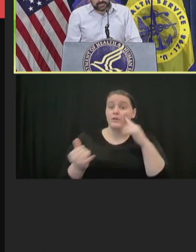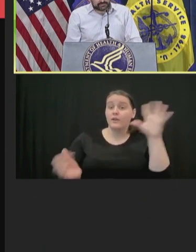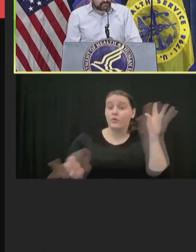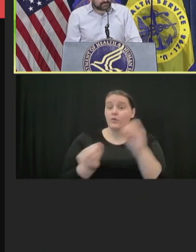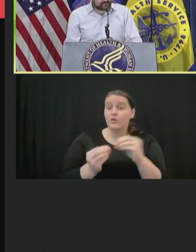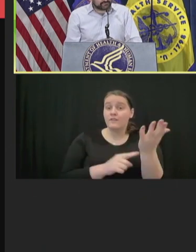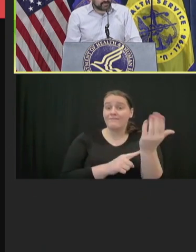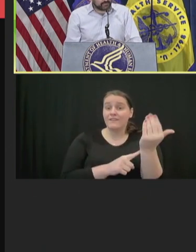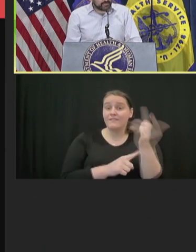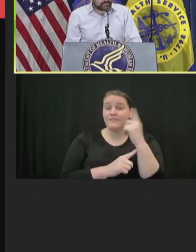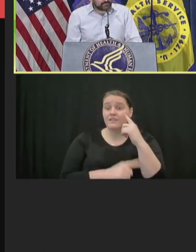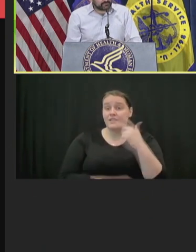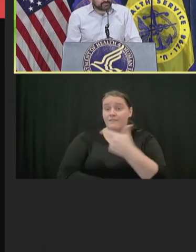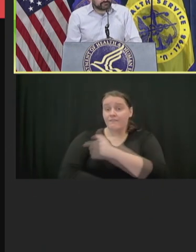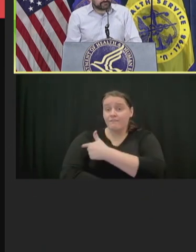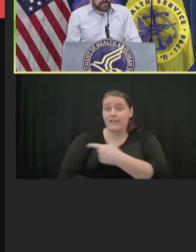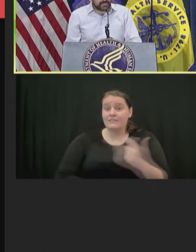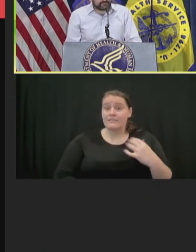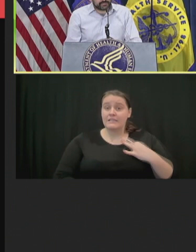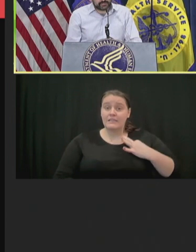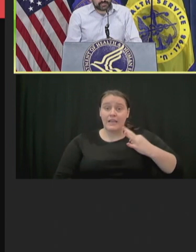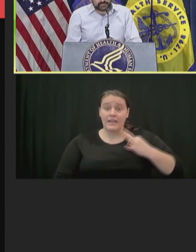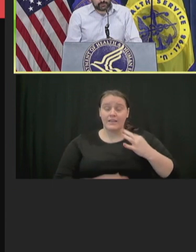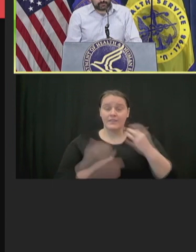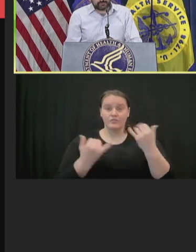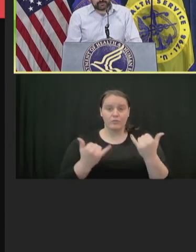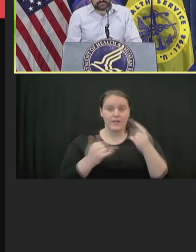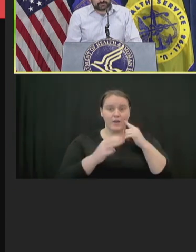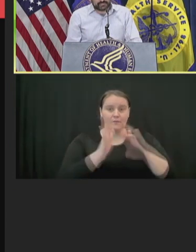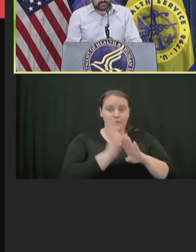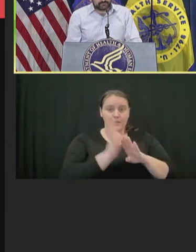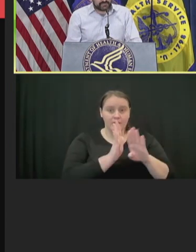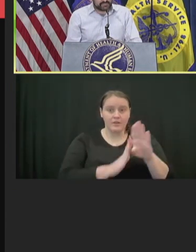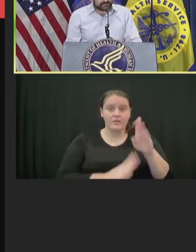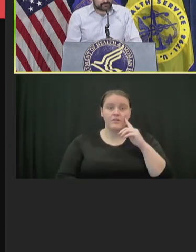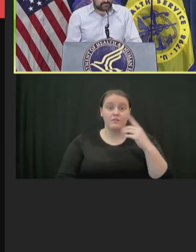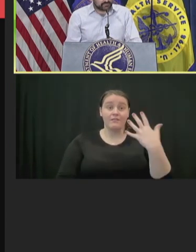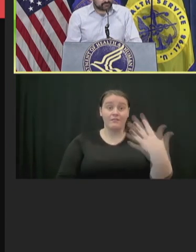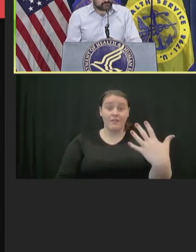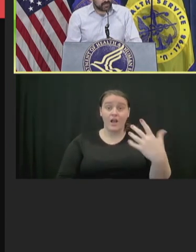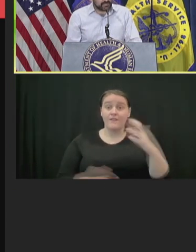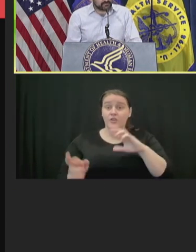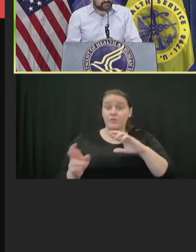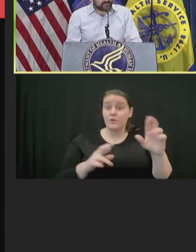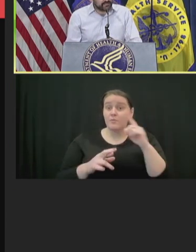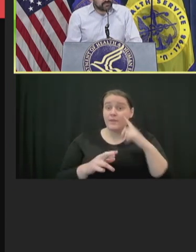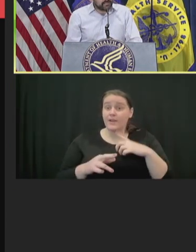clinical development, including five that are in or preparing to begin phase 3 clinical trials.